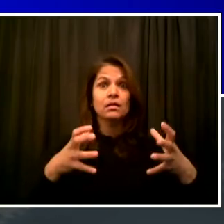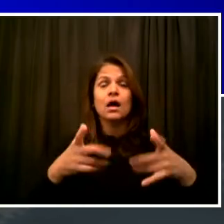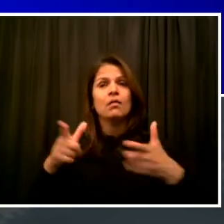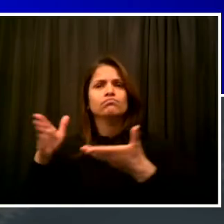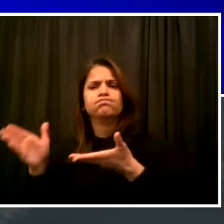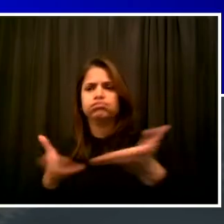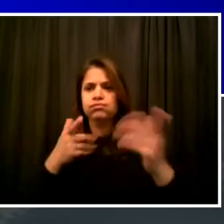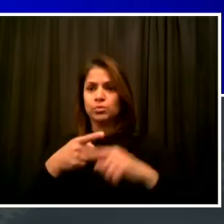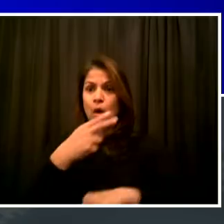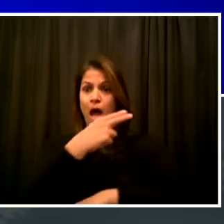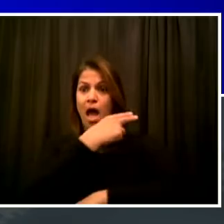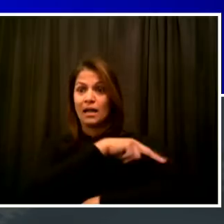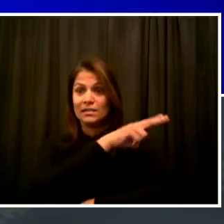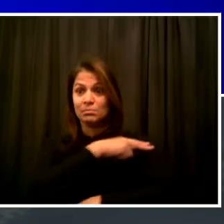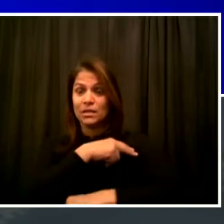THE NUMBER OF PEOPLE IN